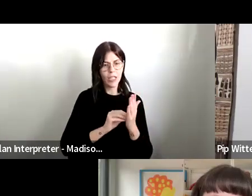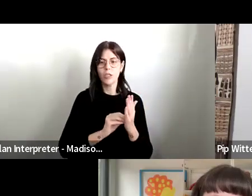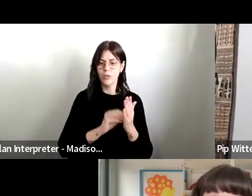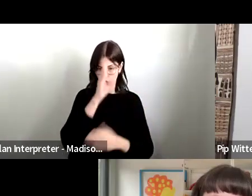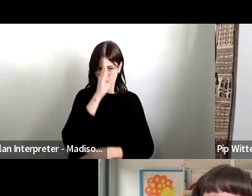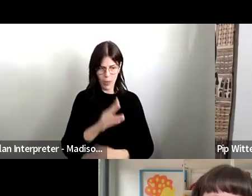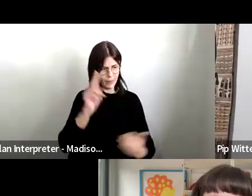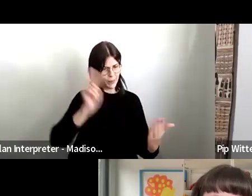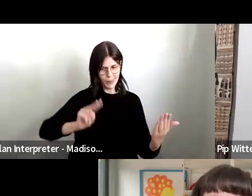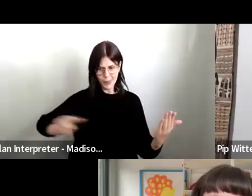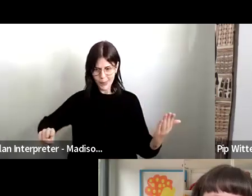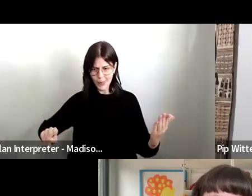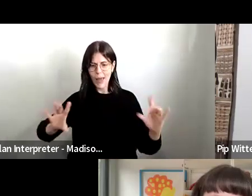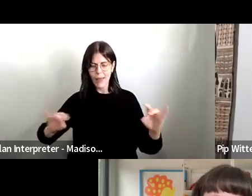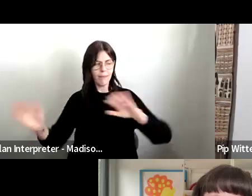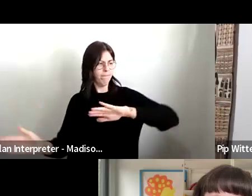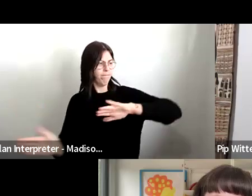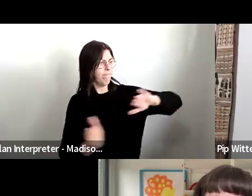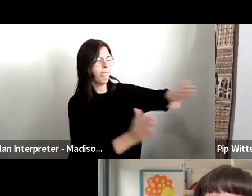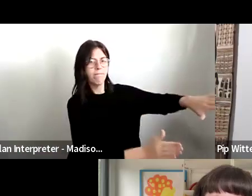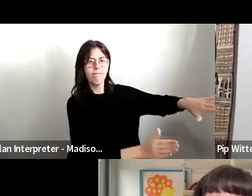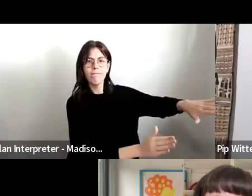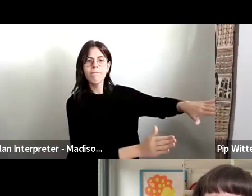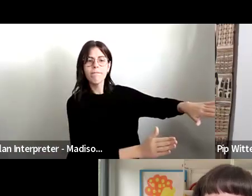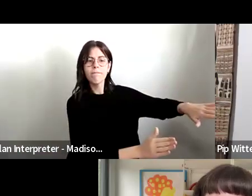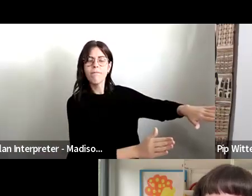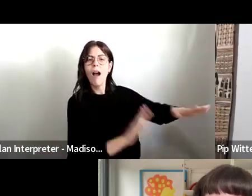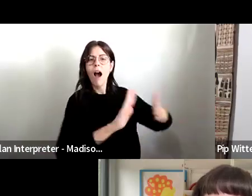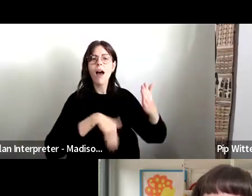then I don't look at them again that day. So we take super quick skim, almost like